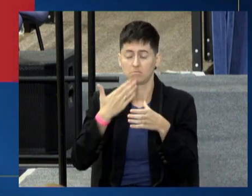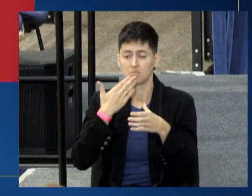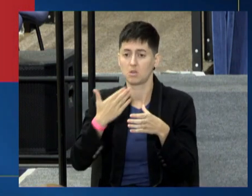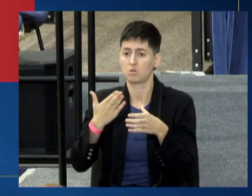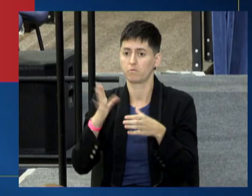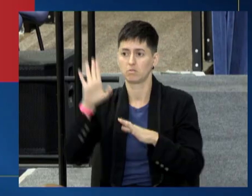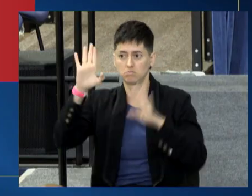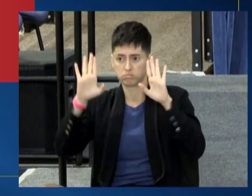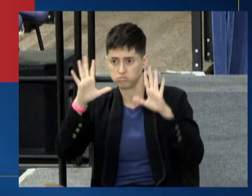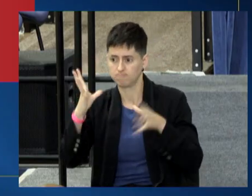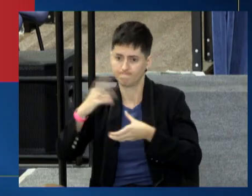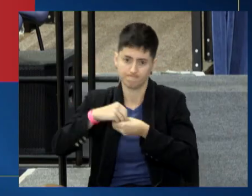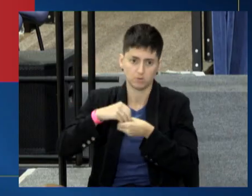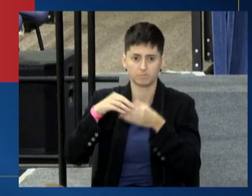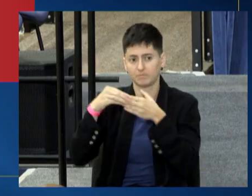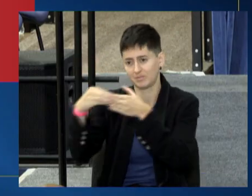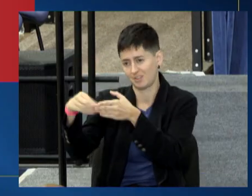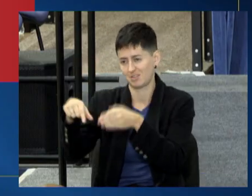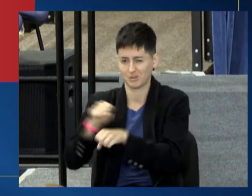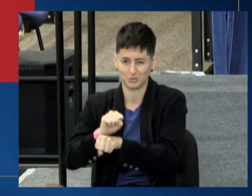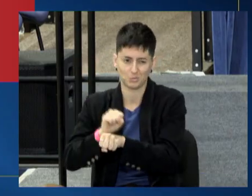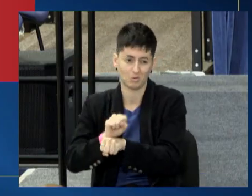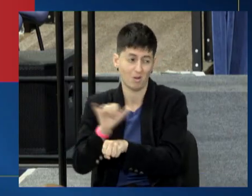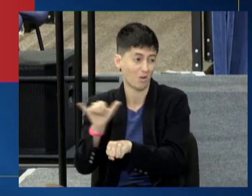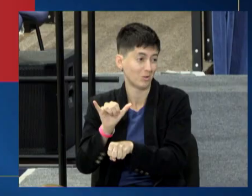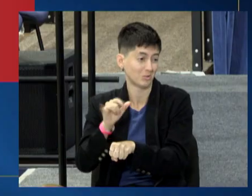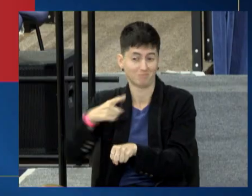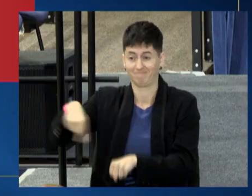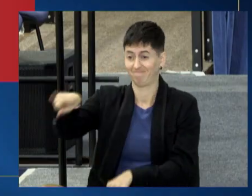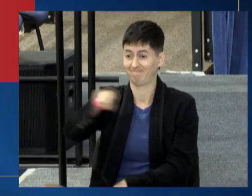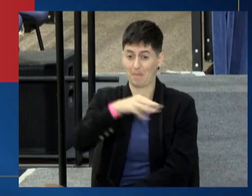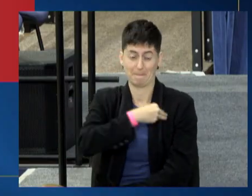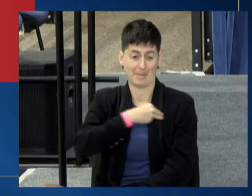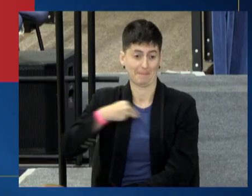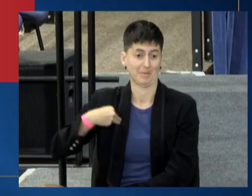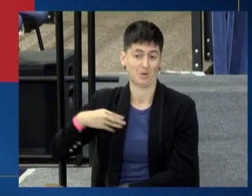And then to all the members who signed up to join it now, 180 plus organizations. So,